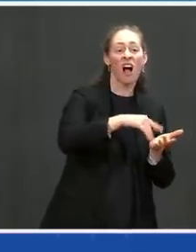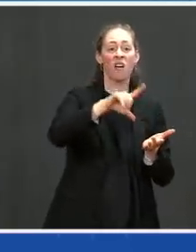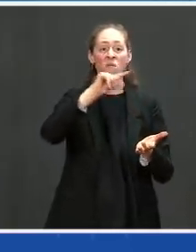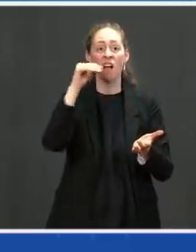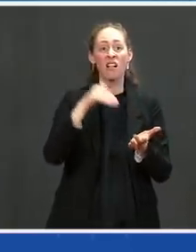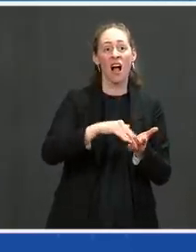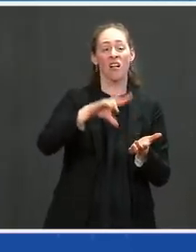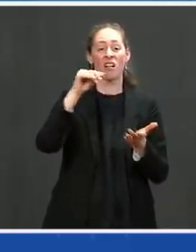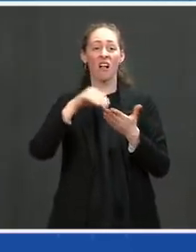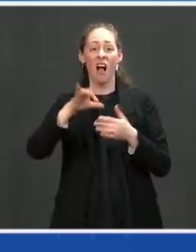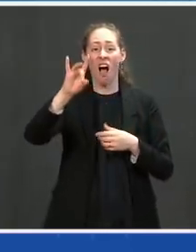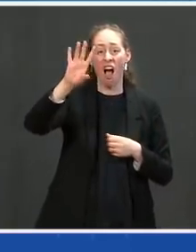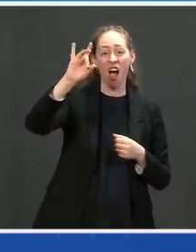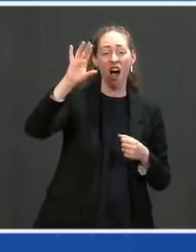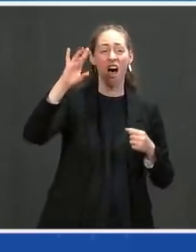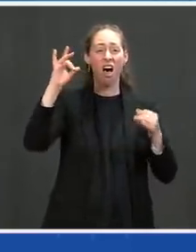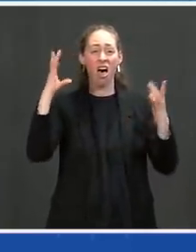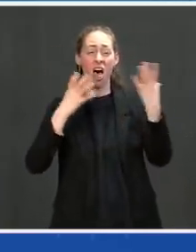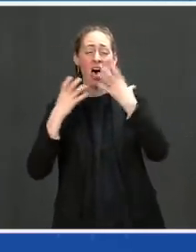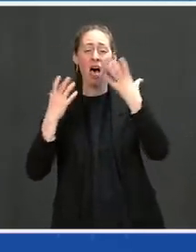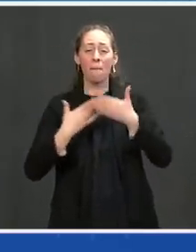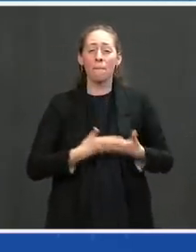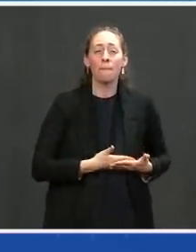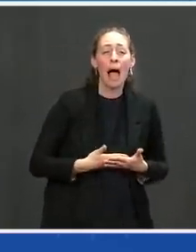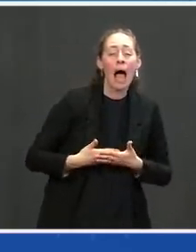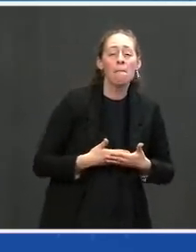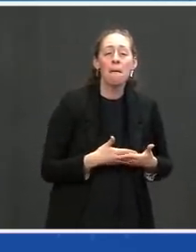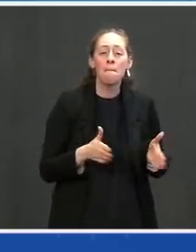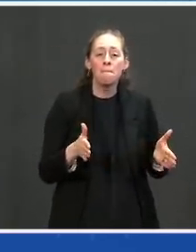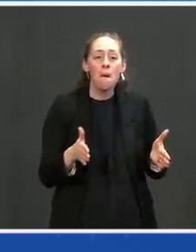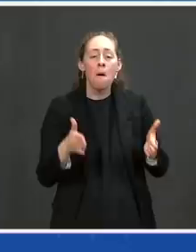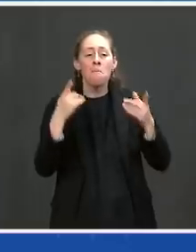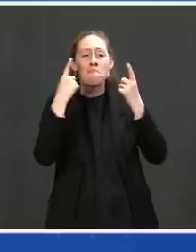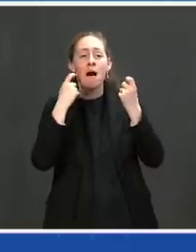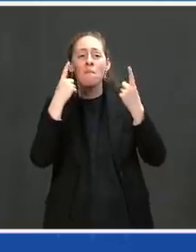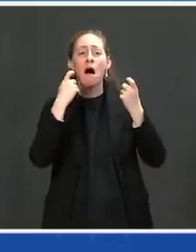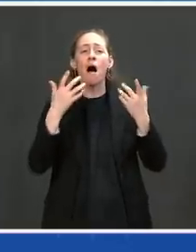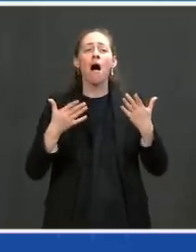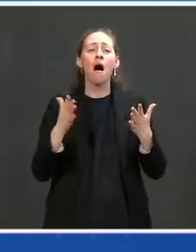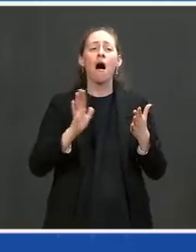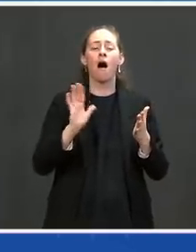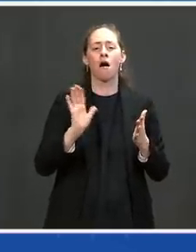that are, really, little babies crying all night -- and there's some; that's true. That's why we got to act.